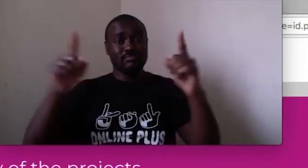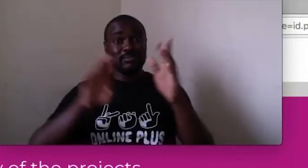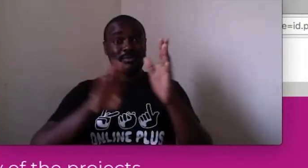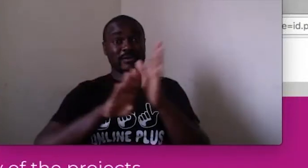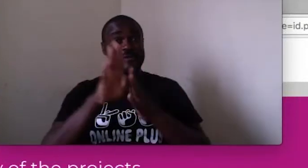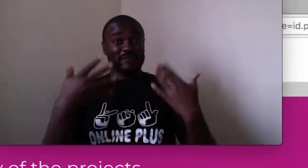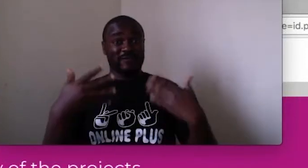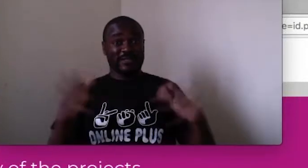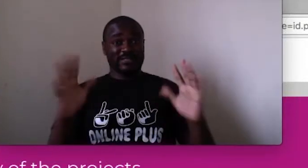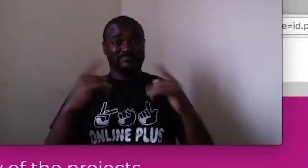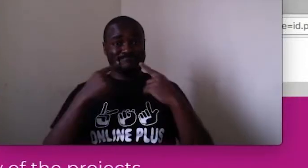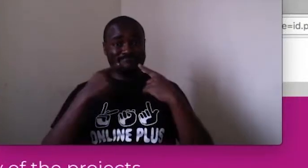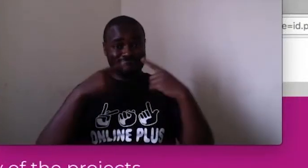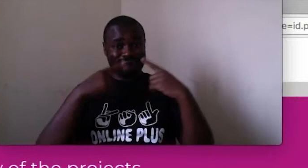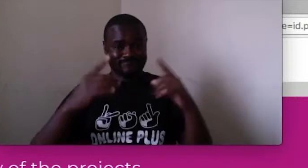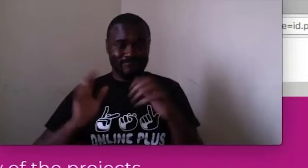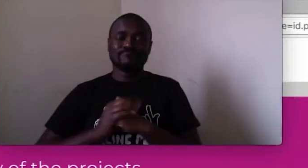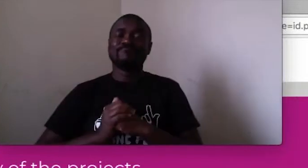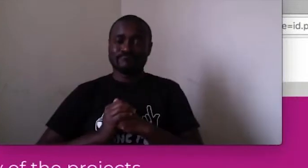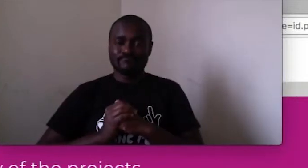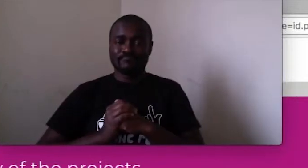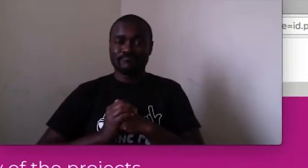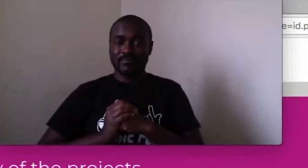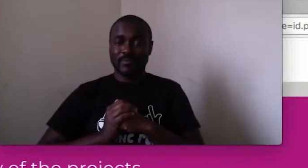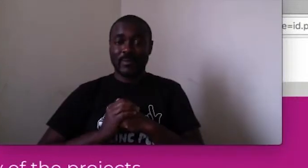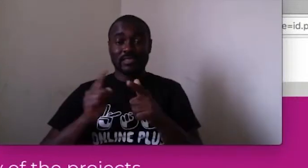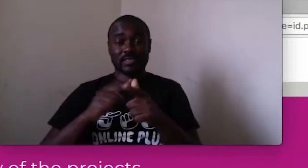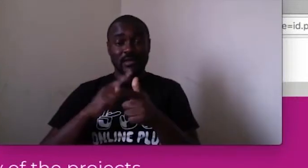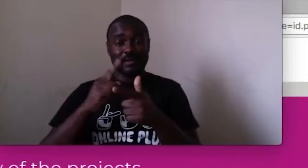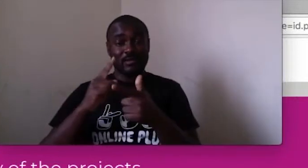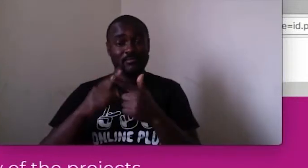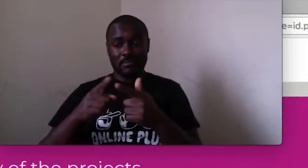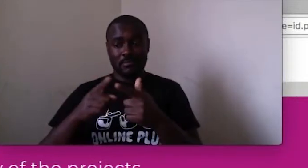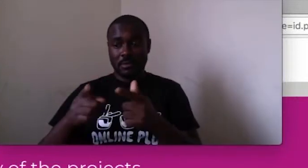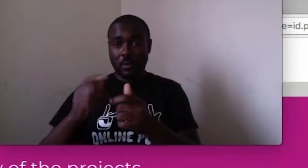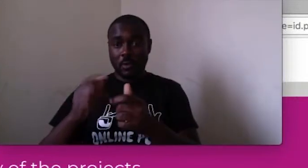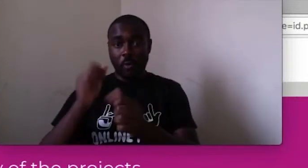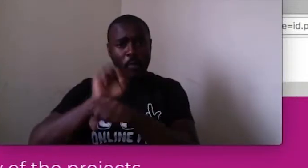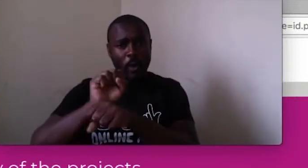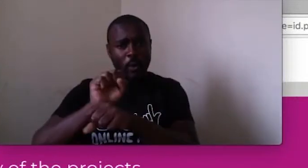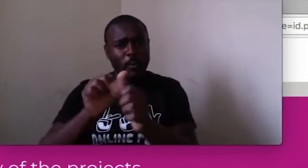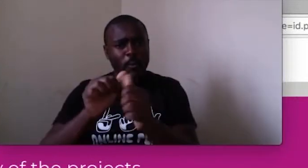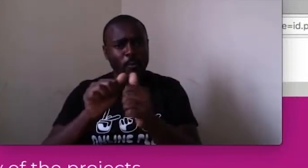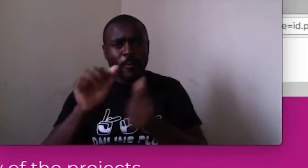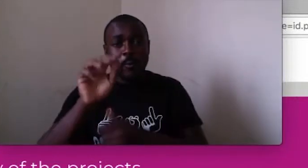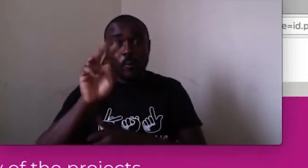where will they be saved or kept stored? but we finalised on everything and it was very successful